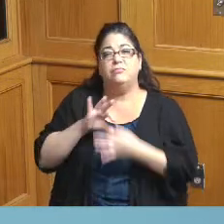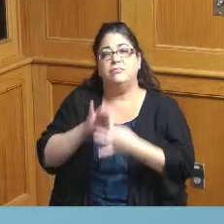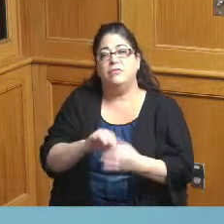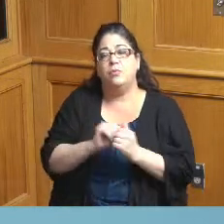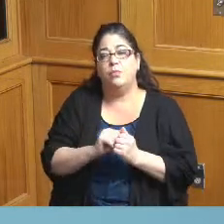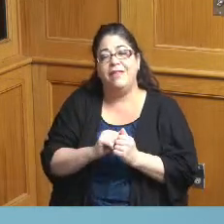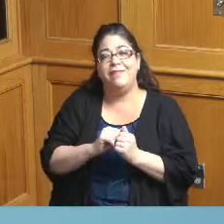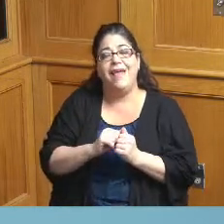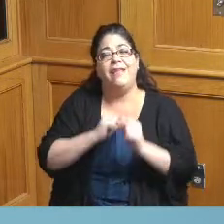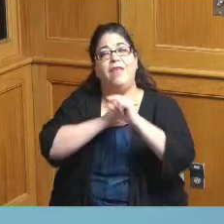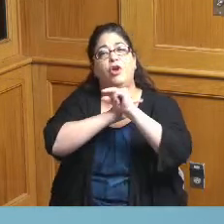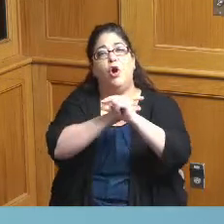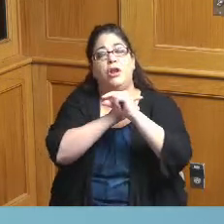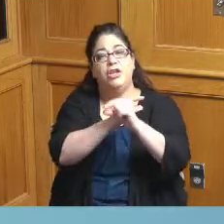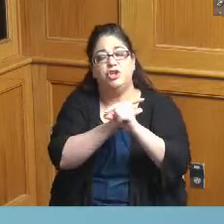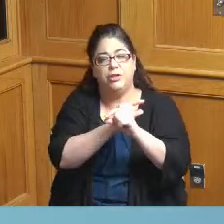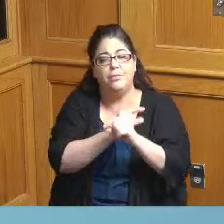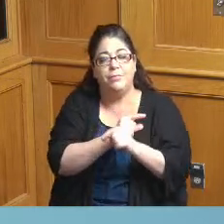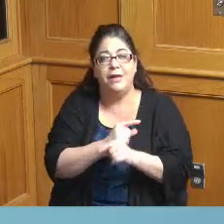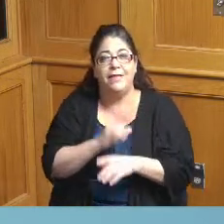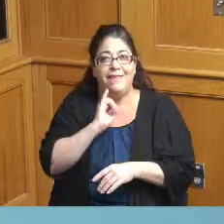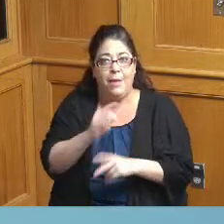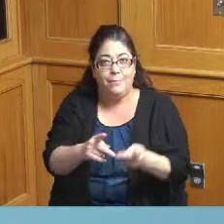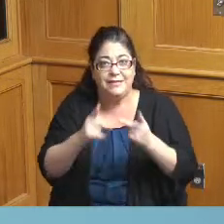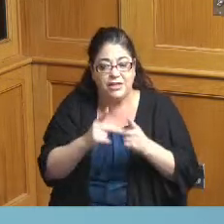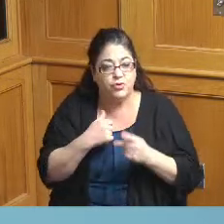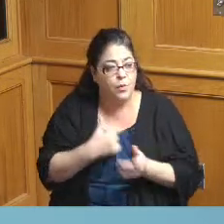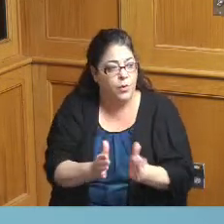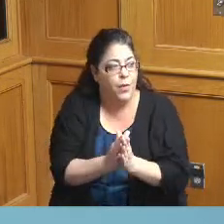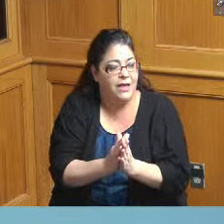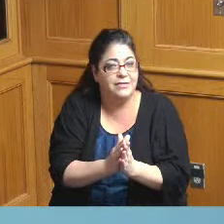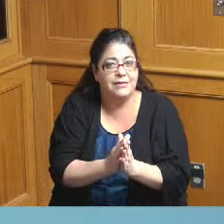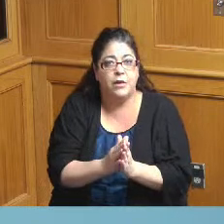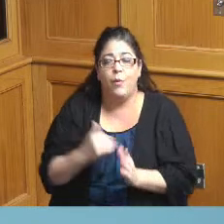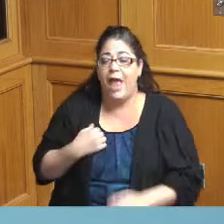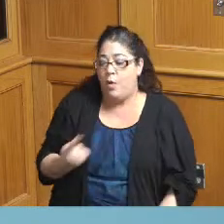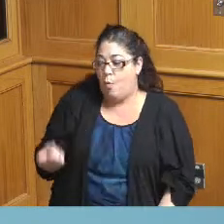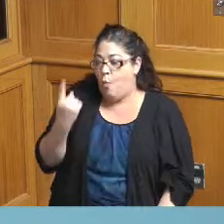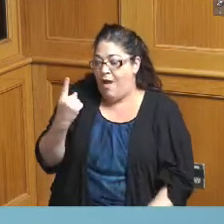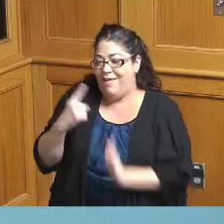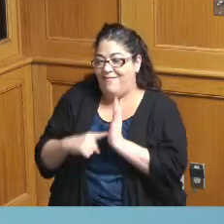position we have requested the court previously had one guardianship investigator on staff